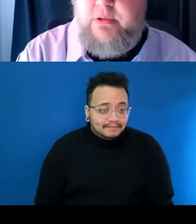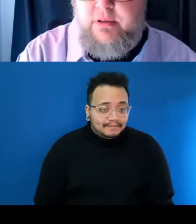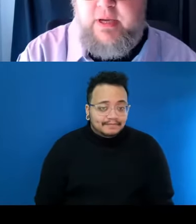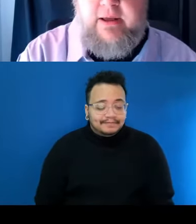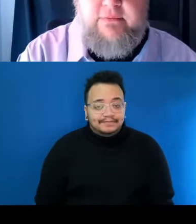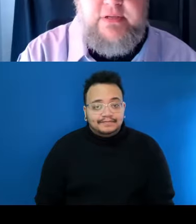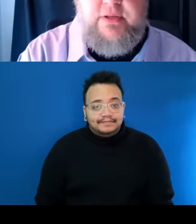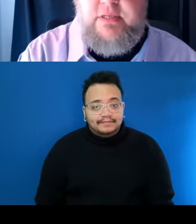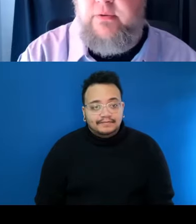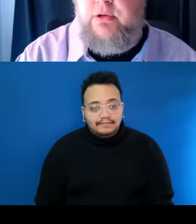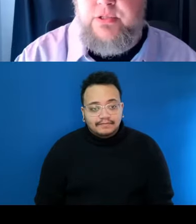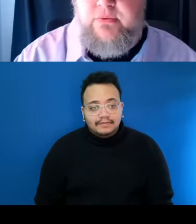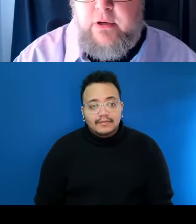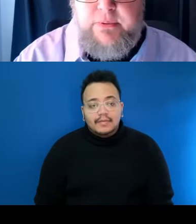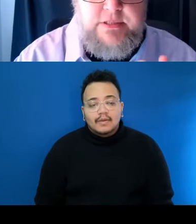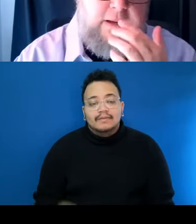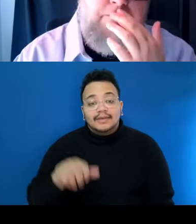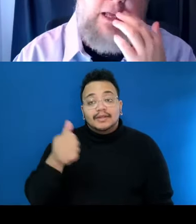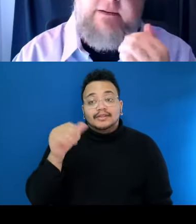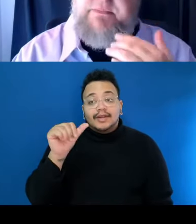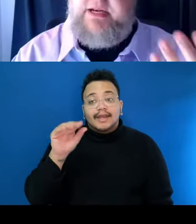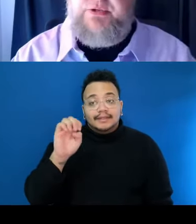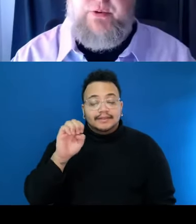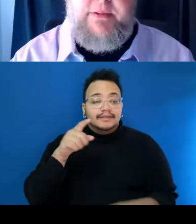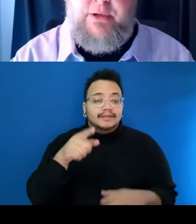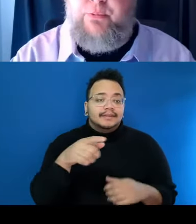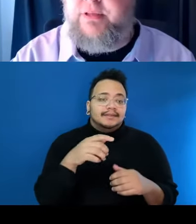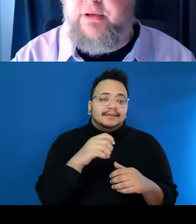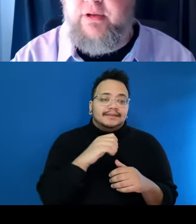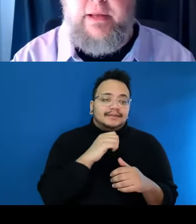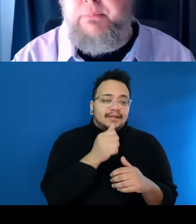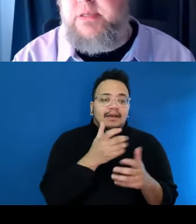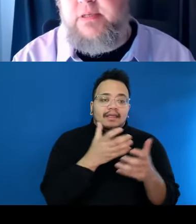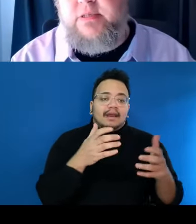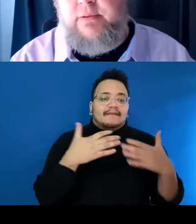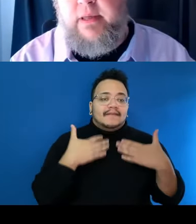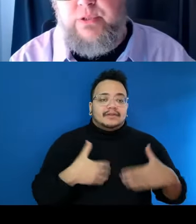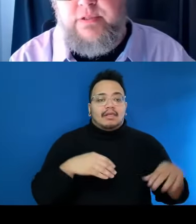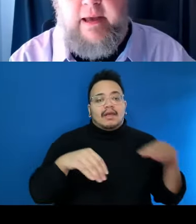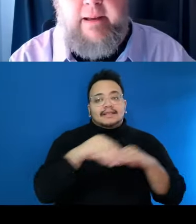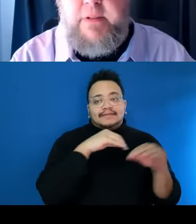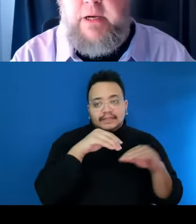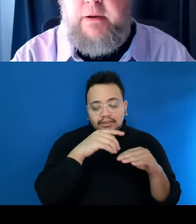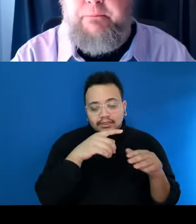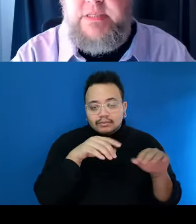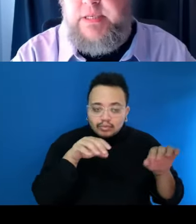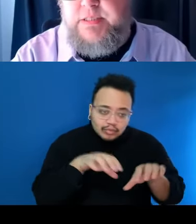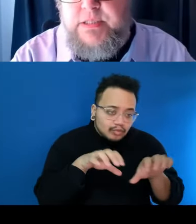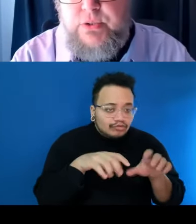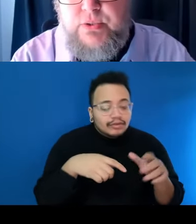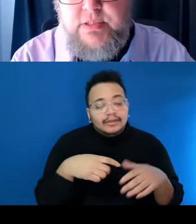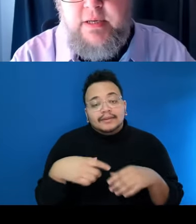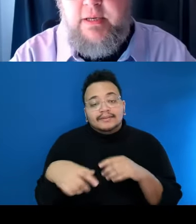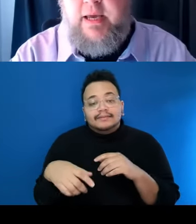we can look at physical activity or severe obesity. And I just want to be really clear that obesity is the language that CDC used